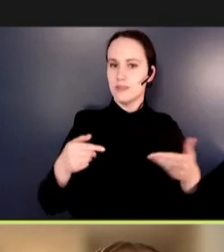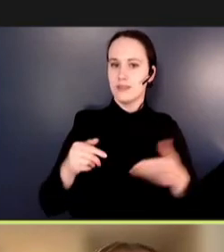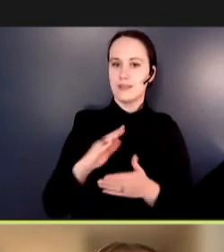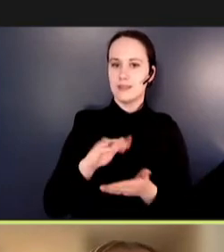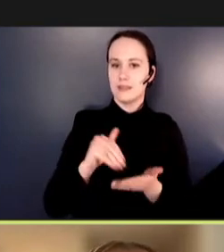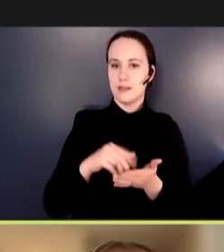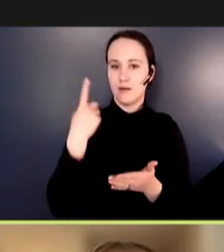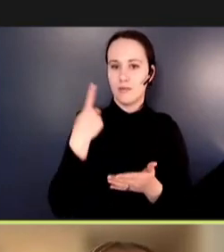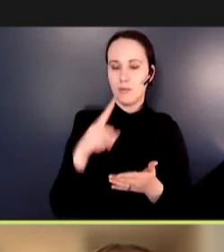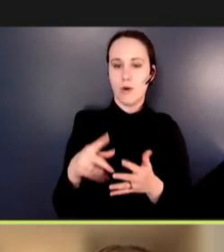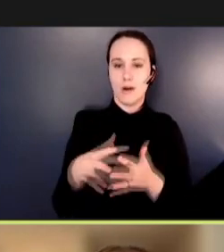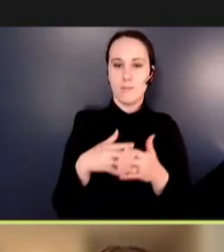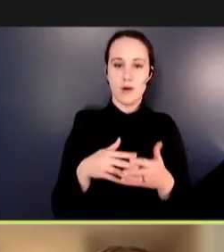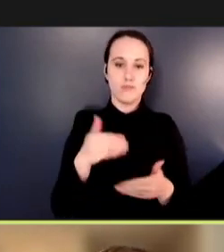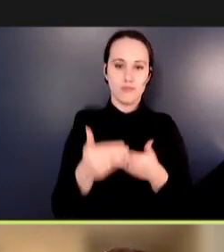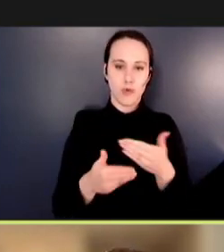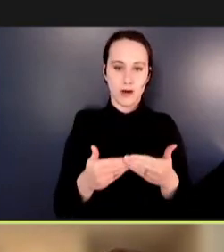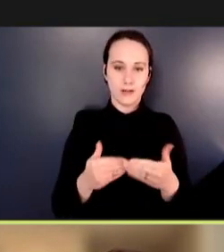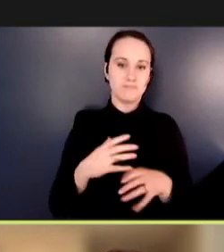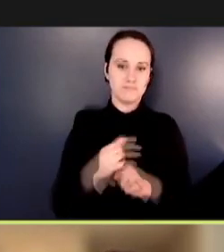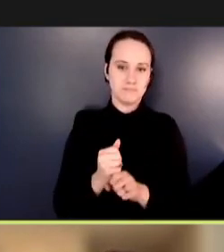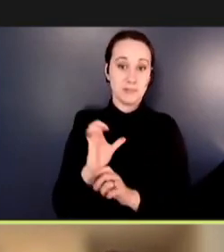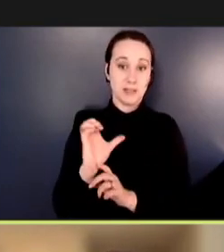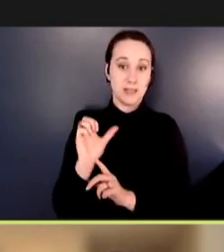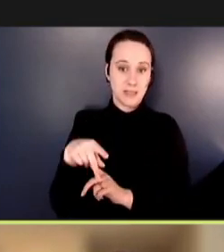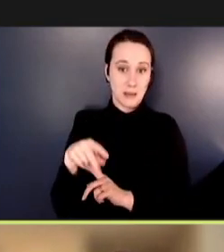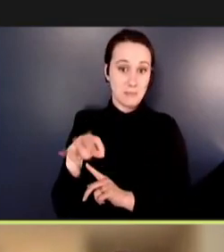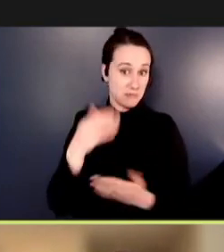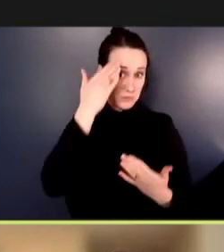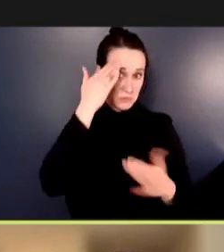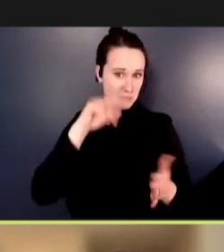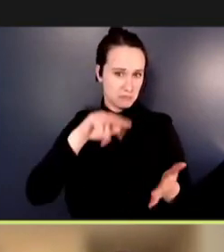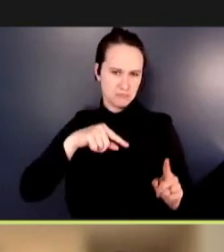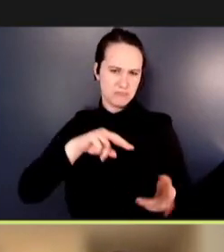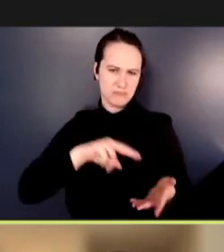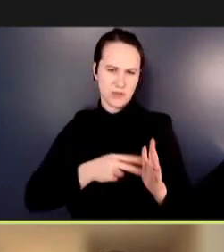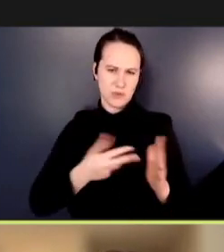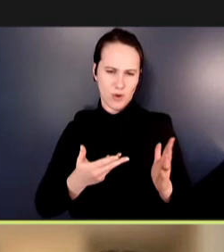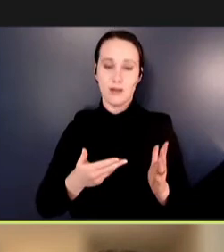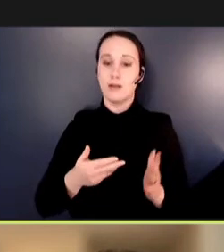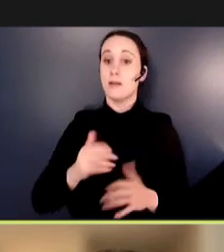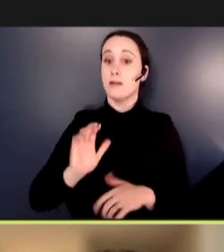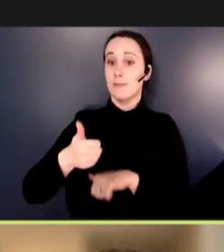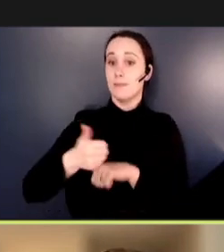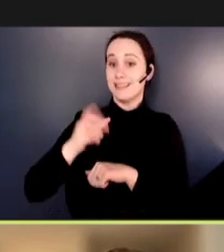CAP as we like to say in case folks don't know, CAP is a DC based policy think and